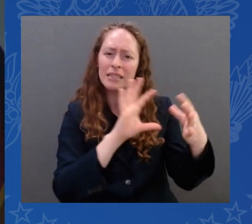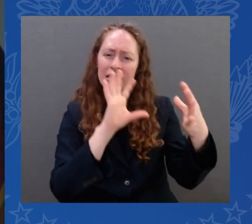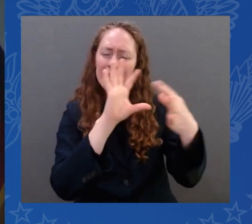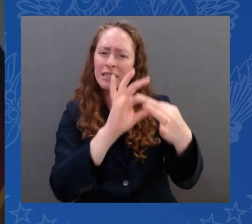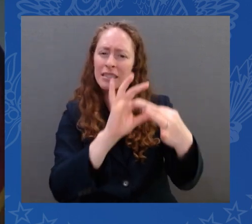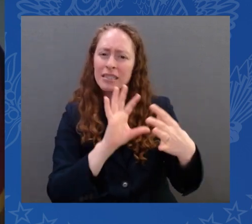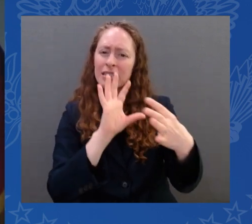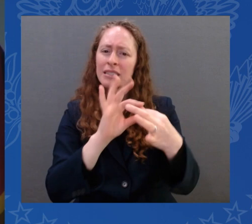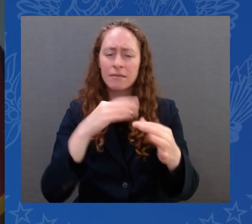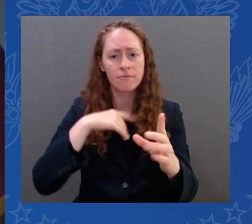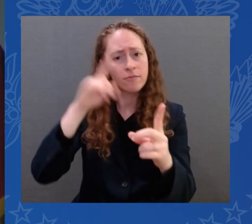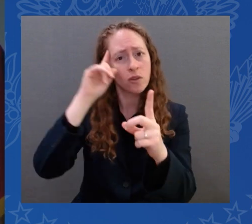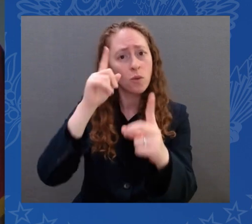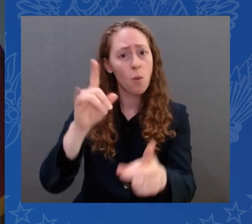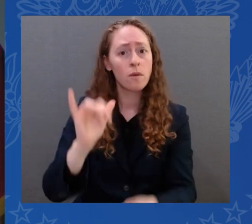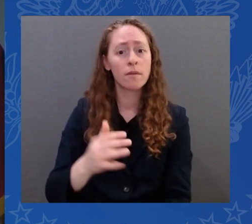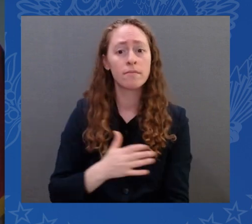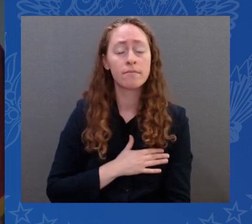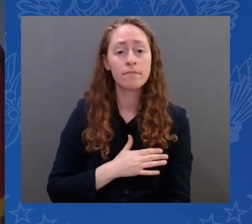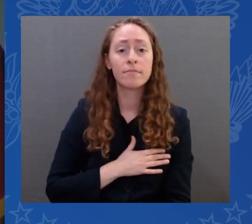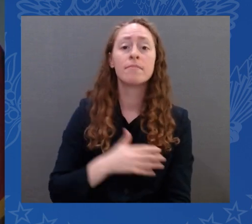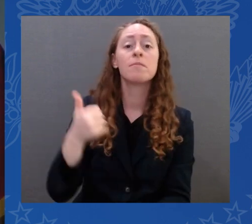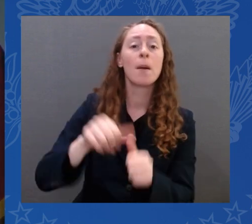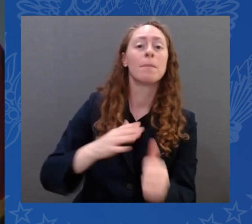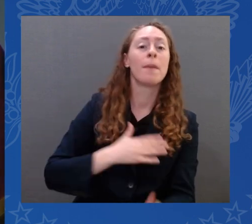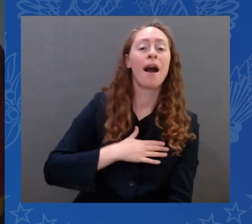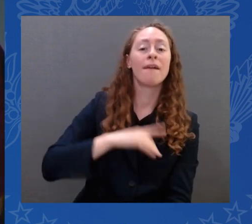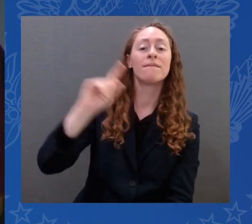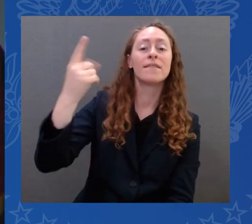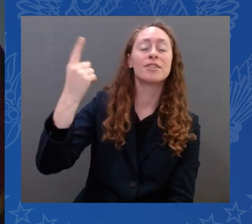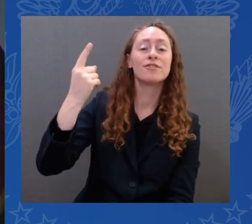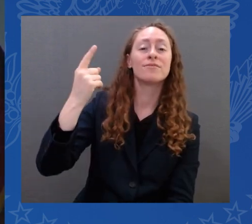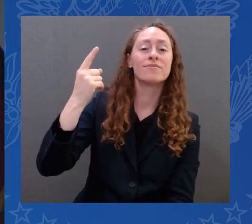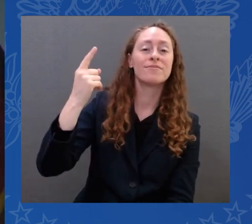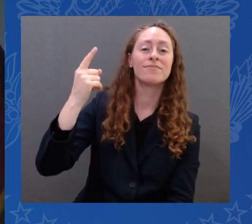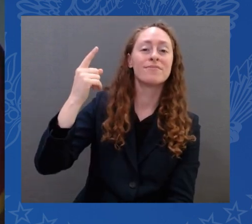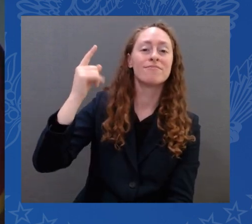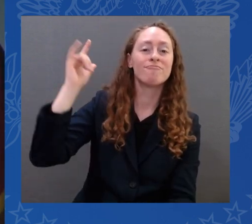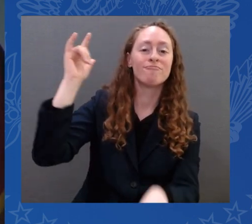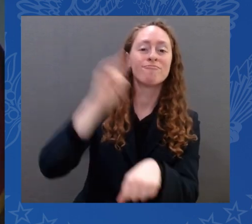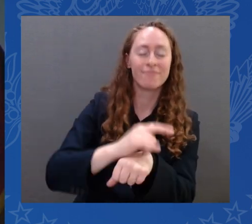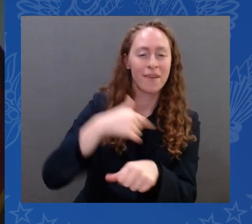as President though -- to the Indo-Pacific, a region that will be vital to the future of our world.